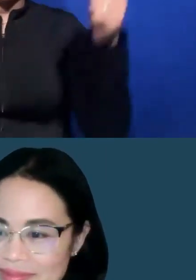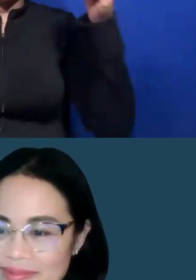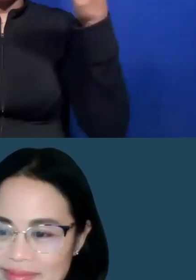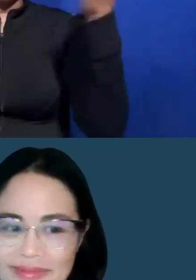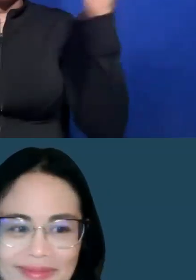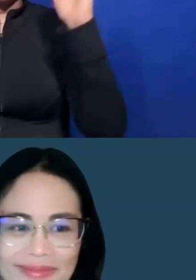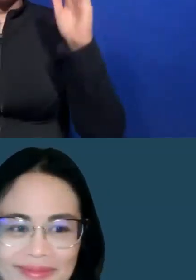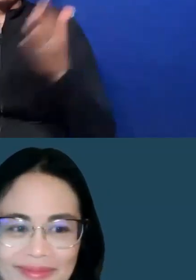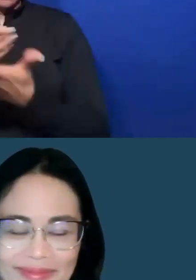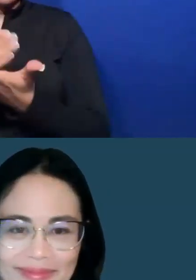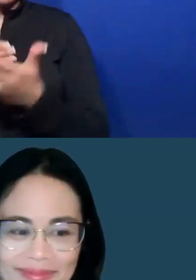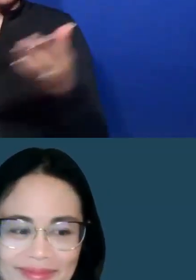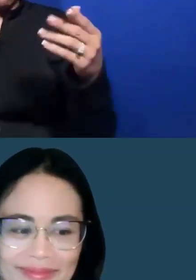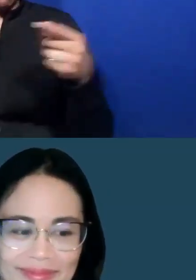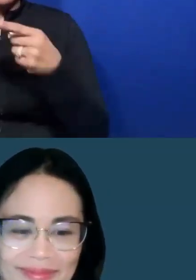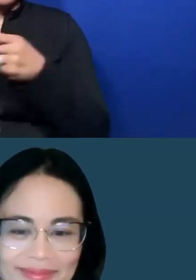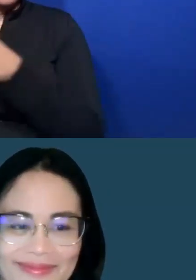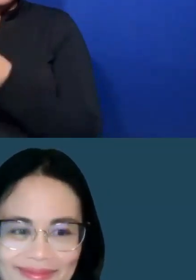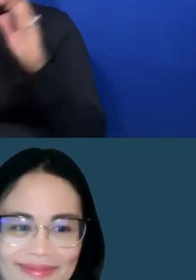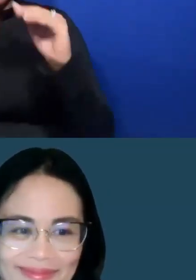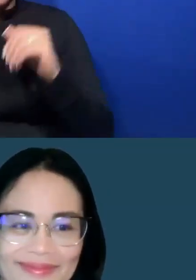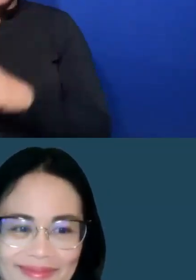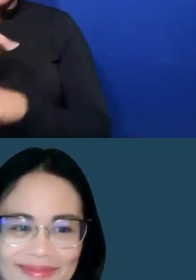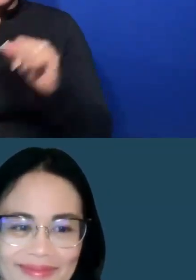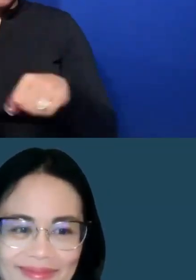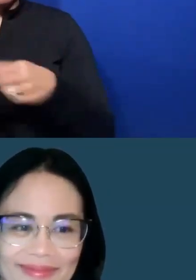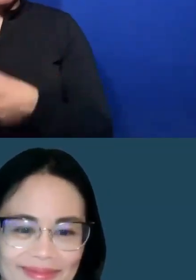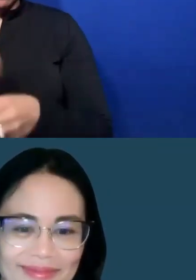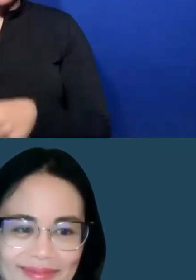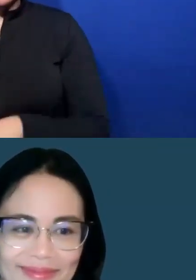I hope that you all can be a part of it, too, because the legislature needs to hear from you.